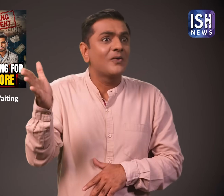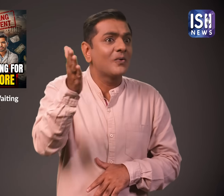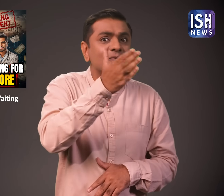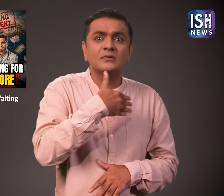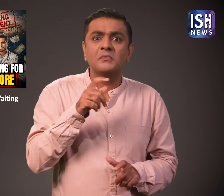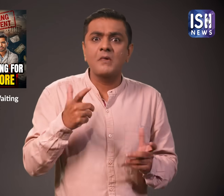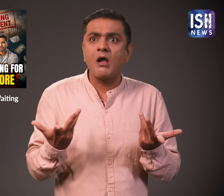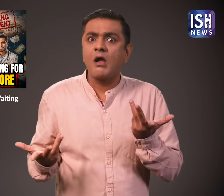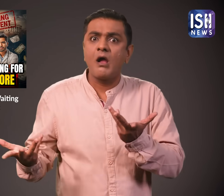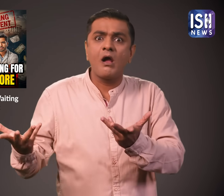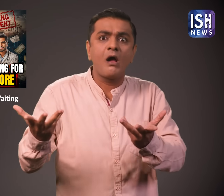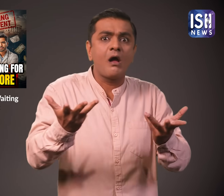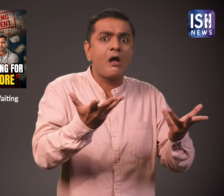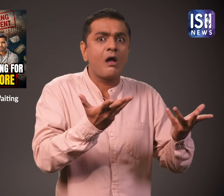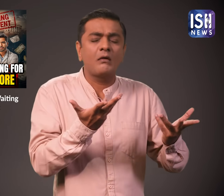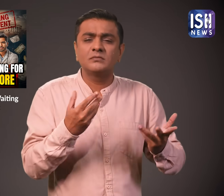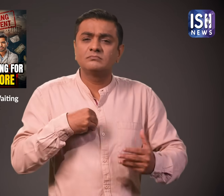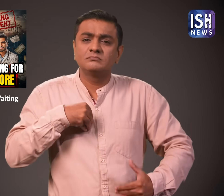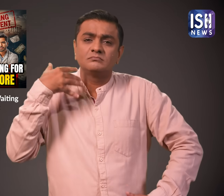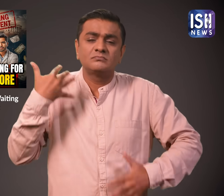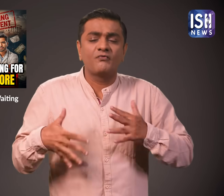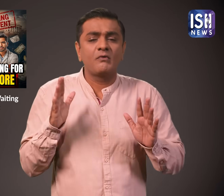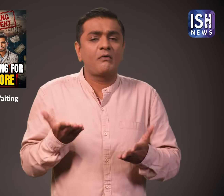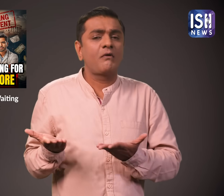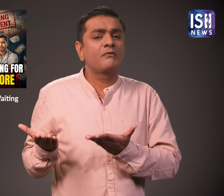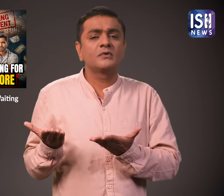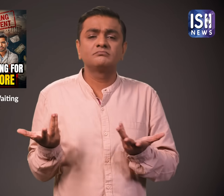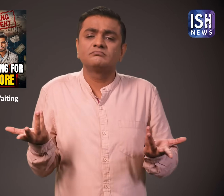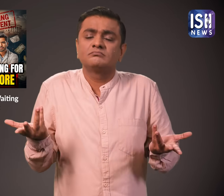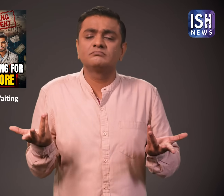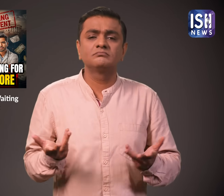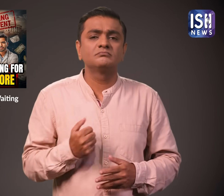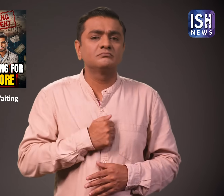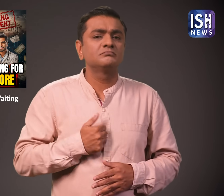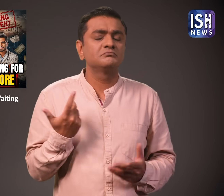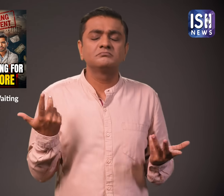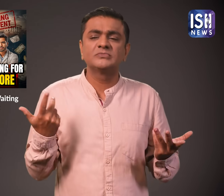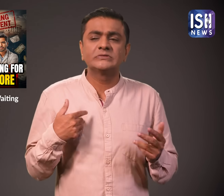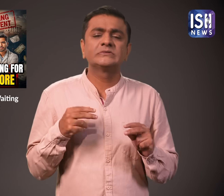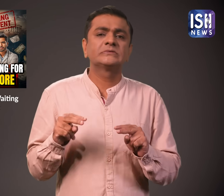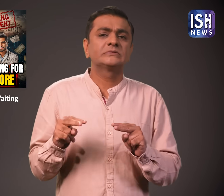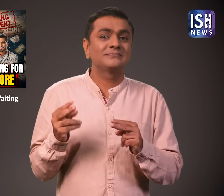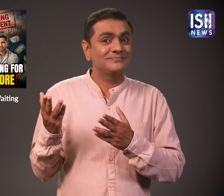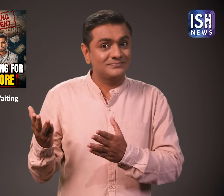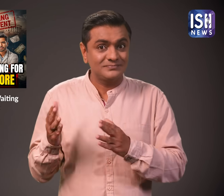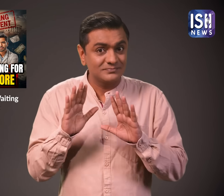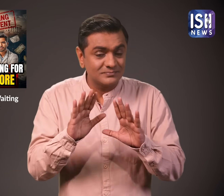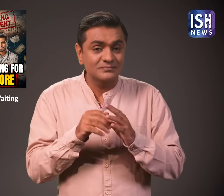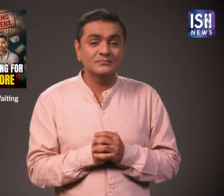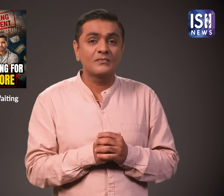Many patients are suffering as private hospitals deny them treatment, which is tragic.